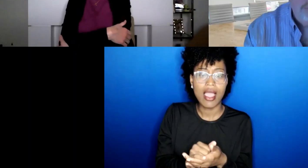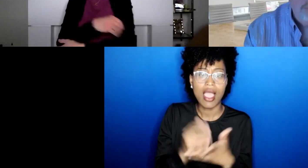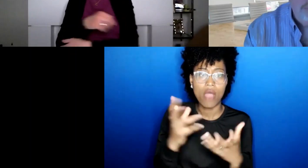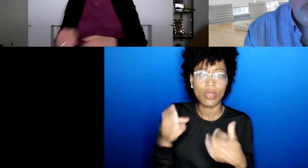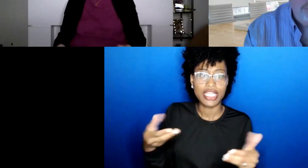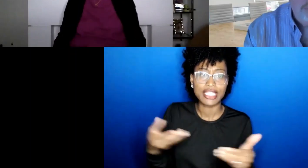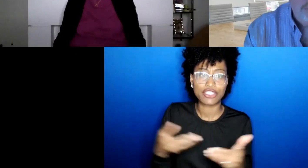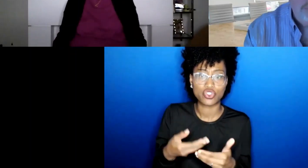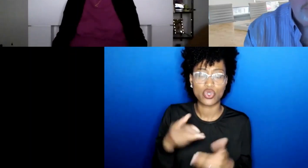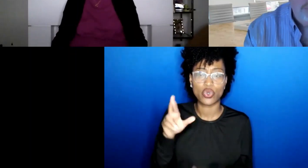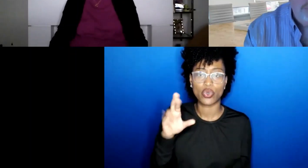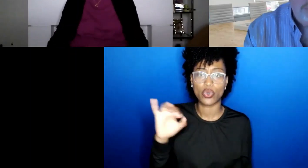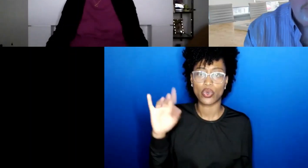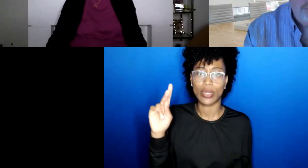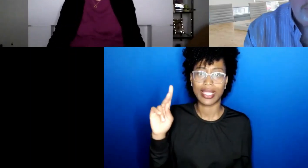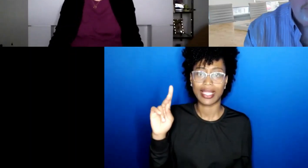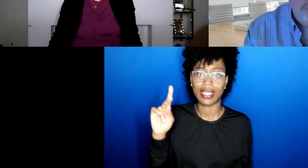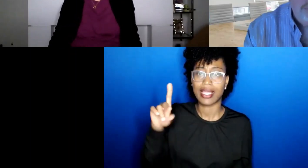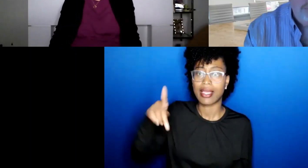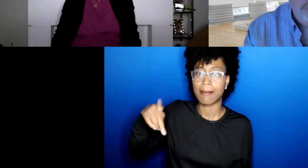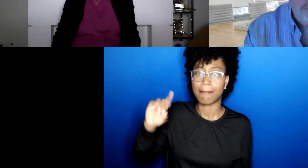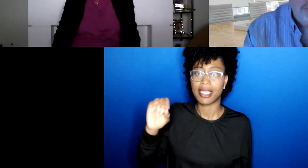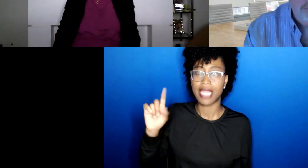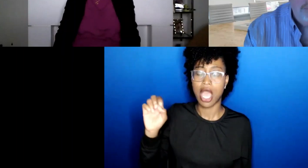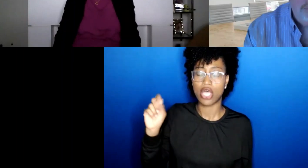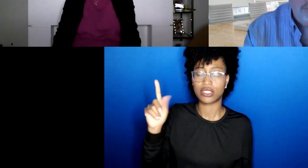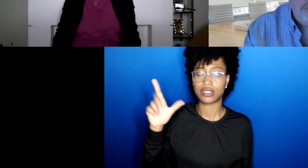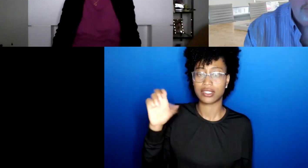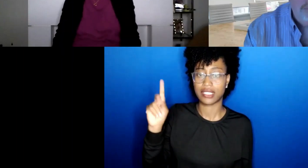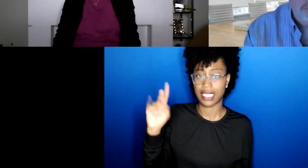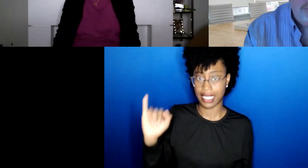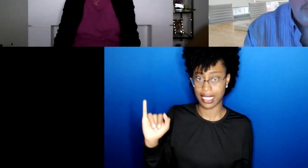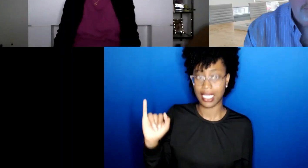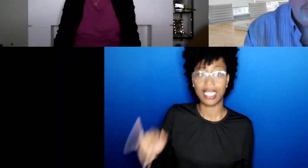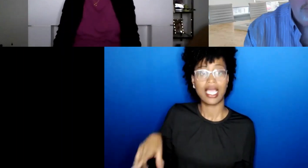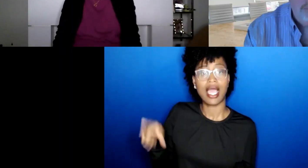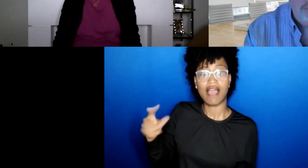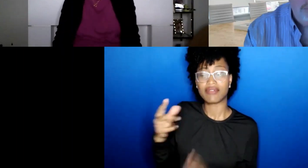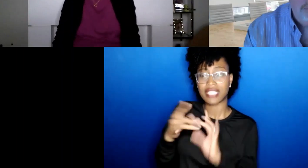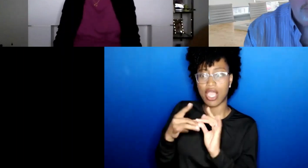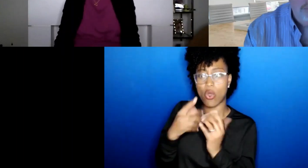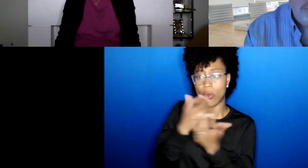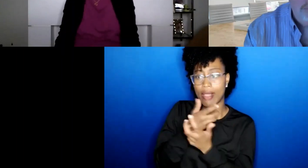Rick Pedolsky, who 06:27:14 I said what a creative and innovative